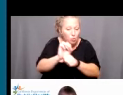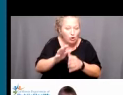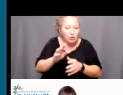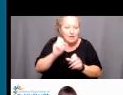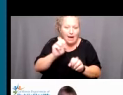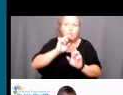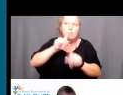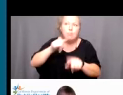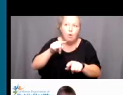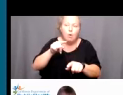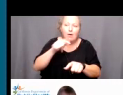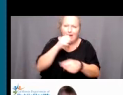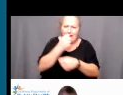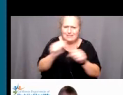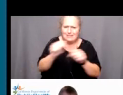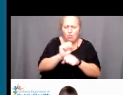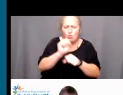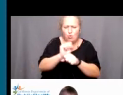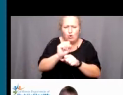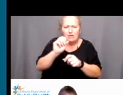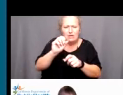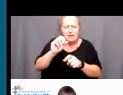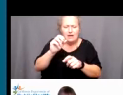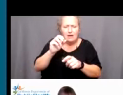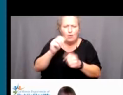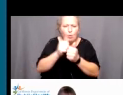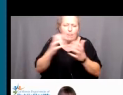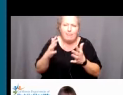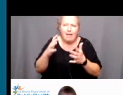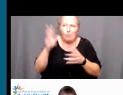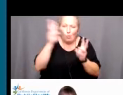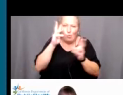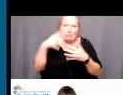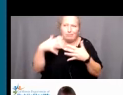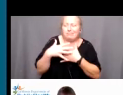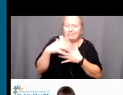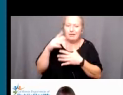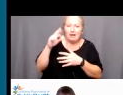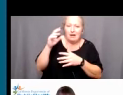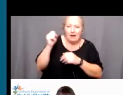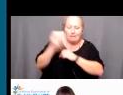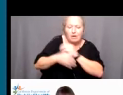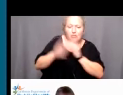conditions without fear of retribution, and related to that to that there was a discussion in the Chat